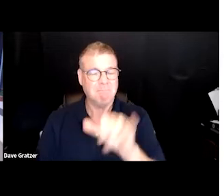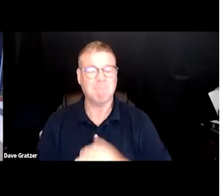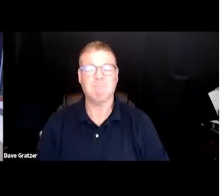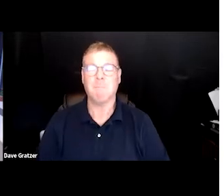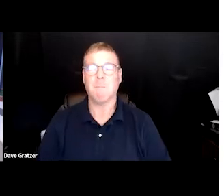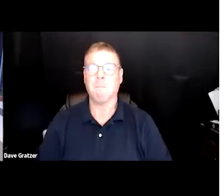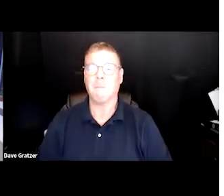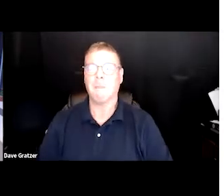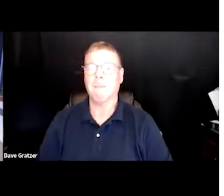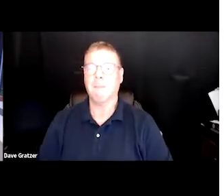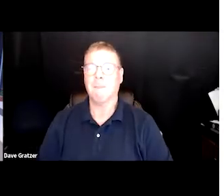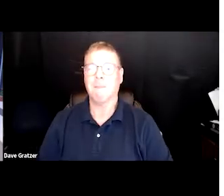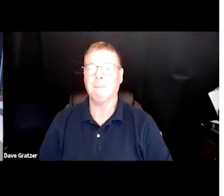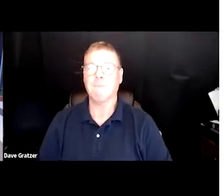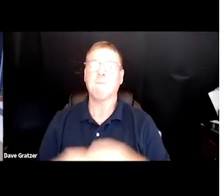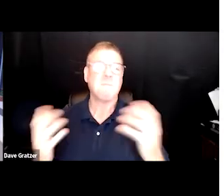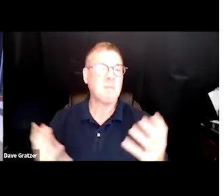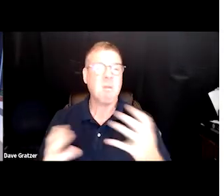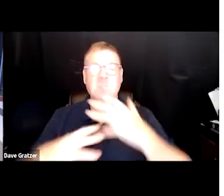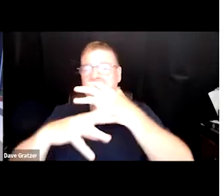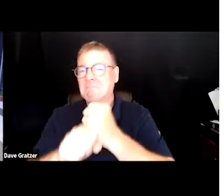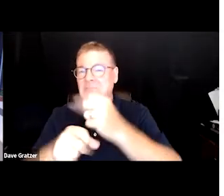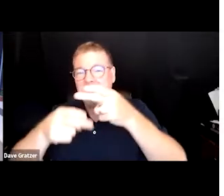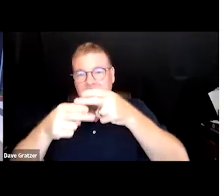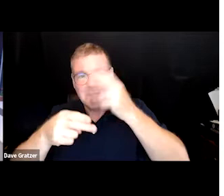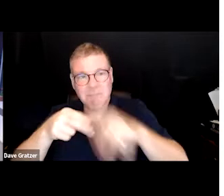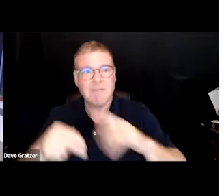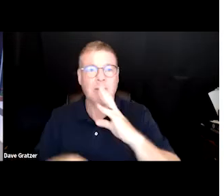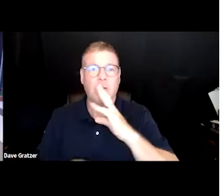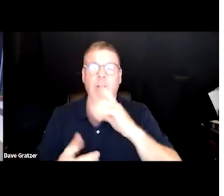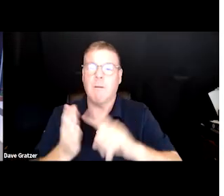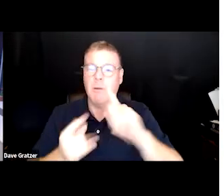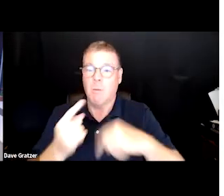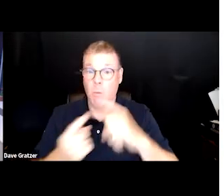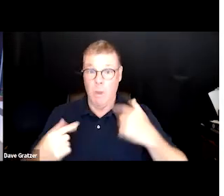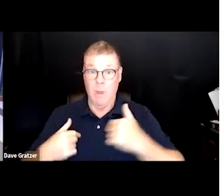So just very briefly to talk about what we did as our study design,